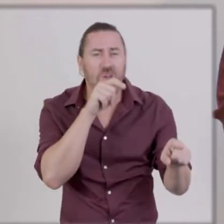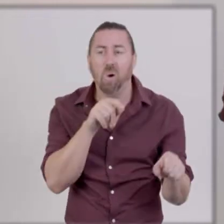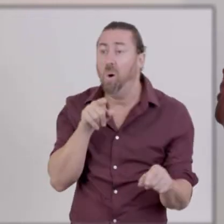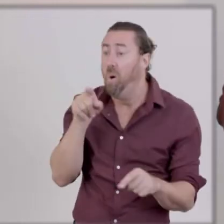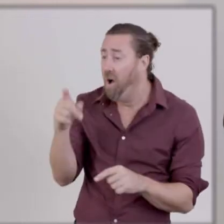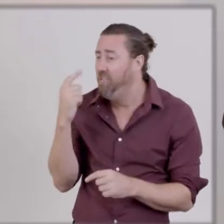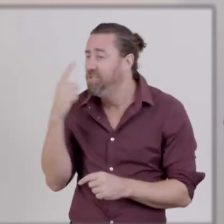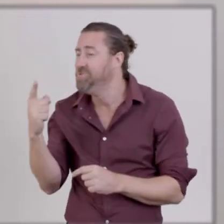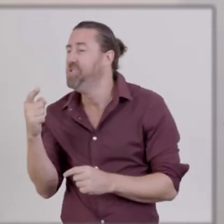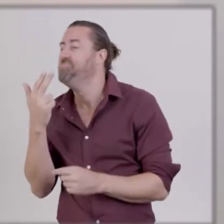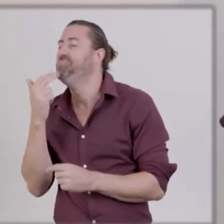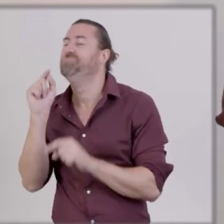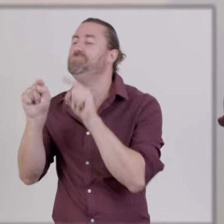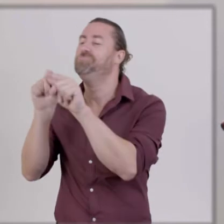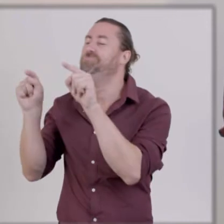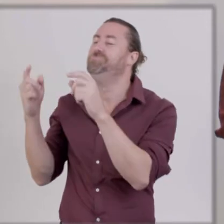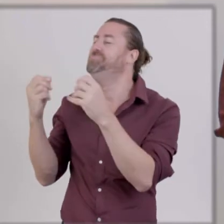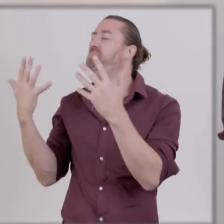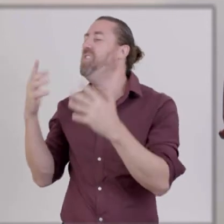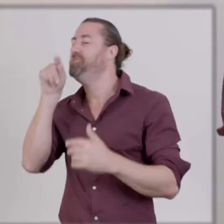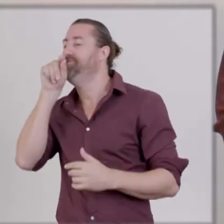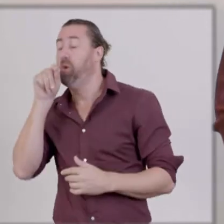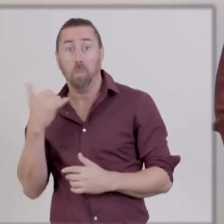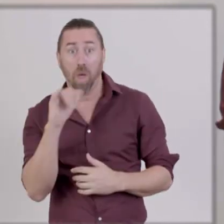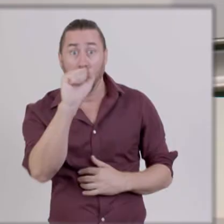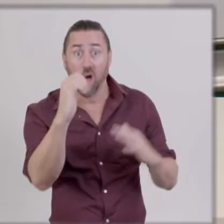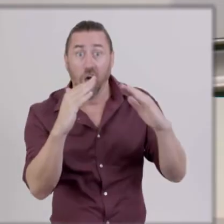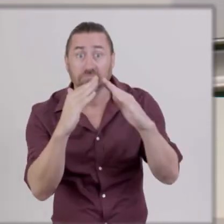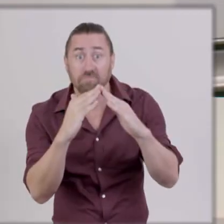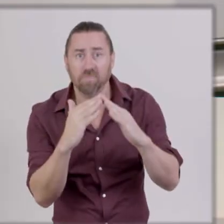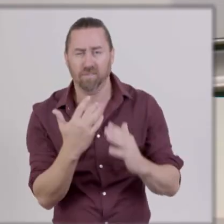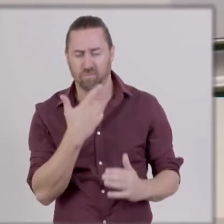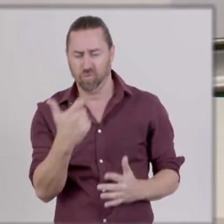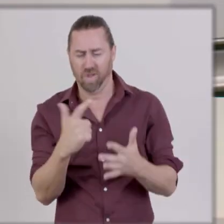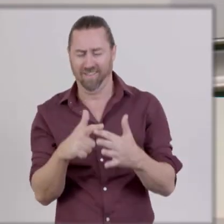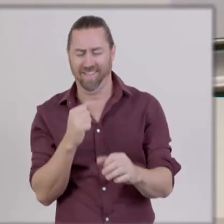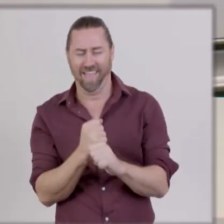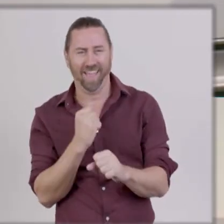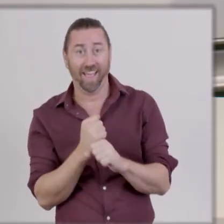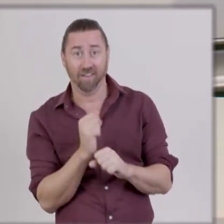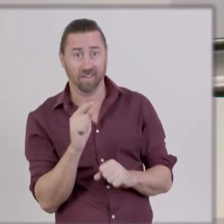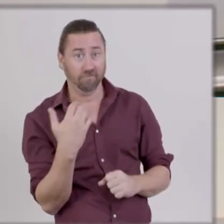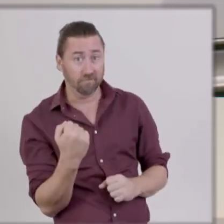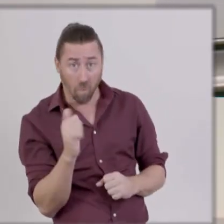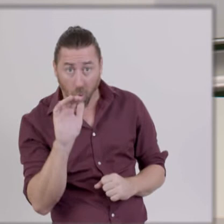or perhaps you may even have one in your backyard for fresh eggs. I am really excited to show you what I brought in today.